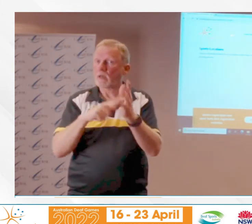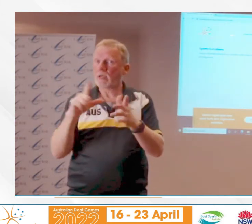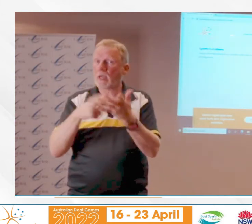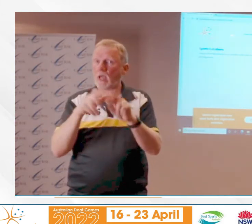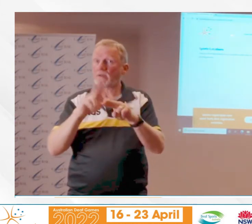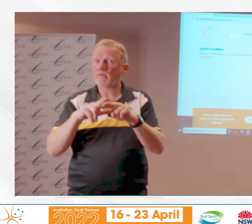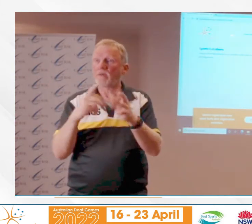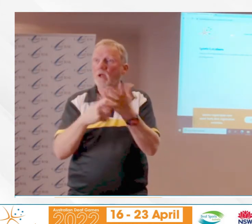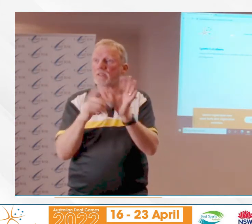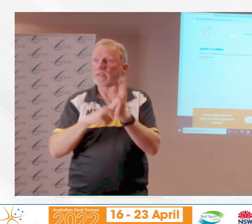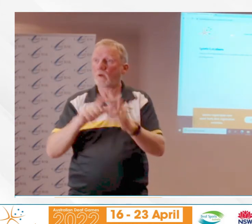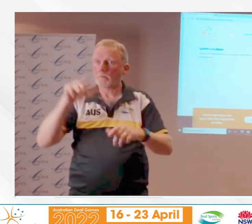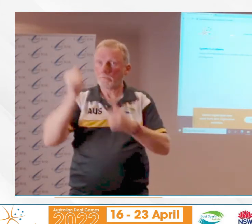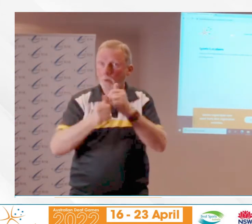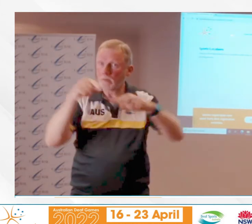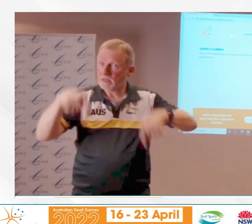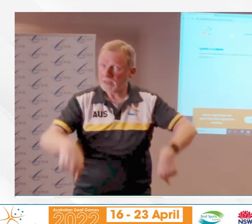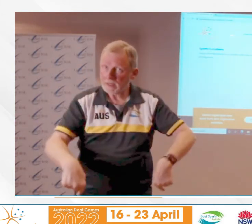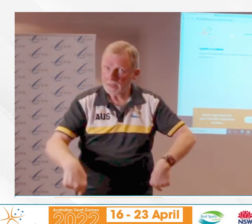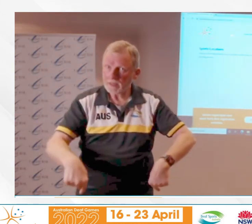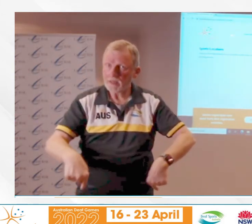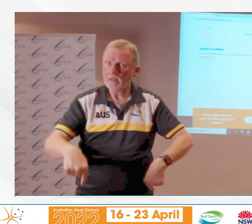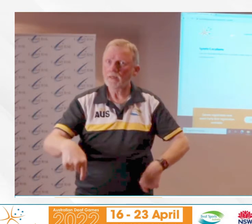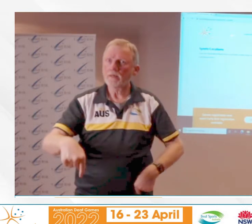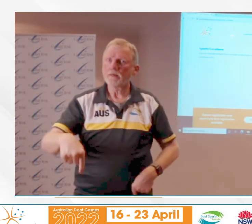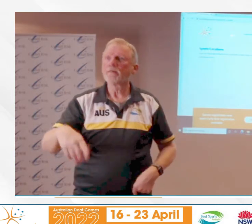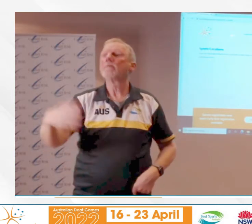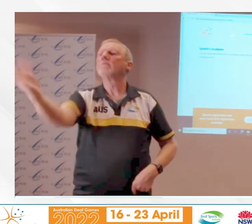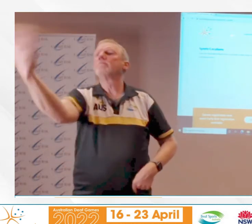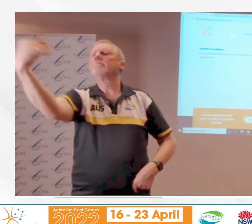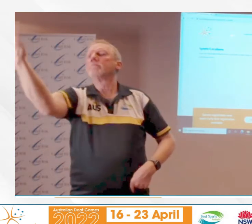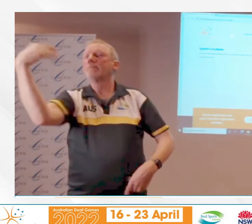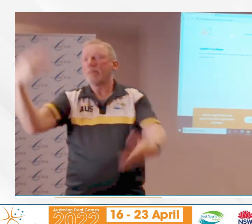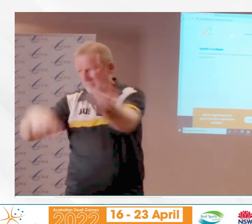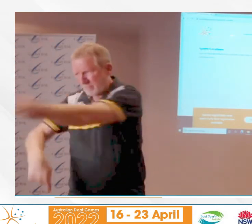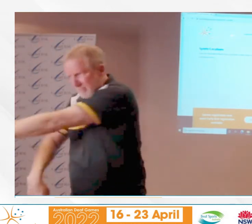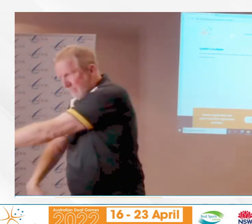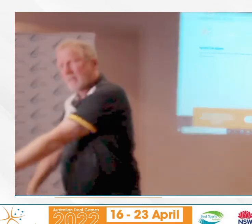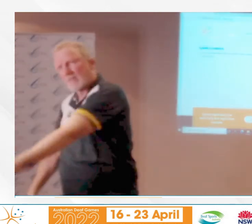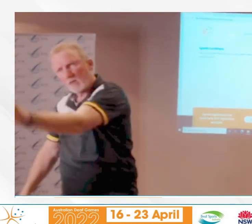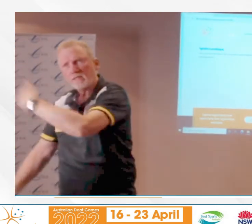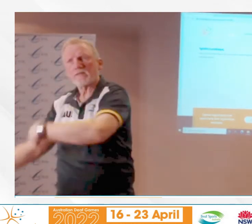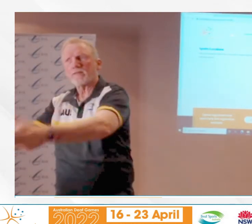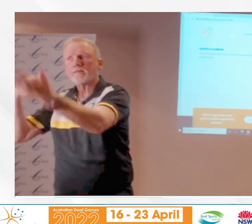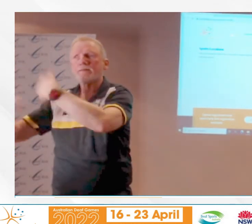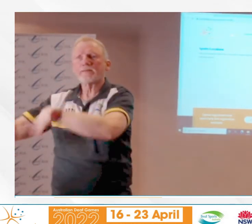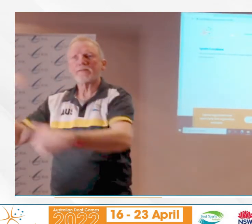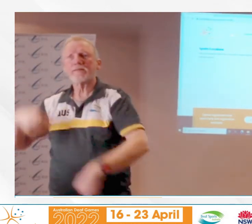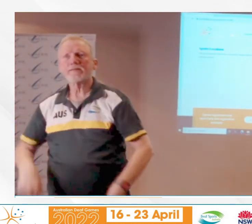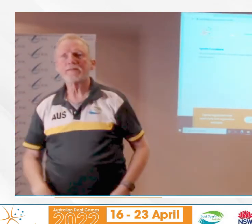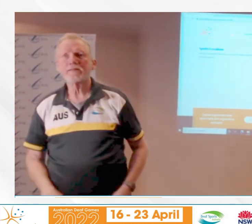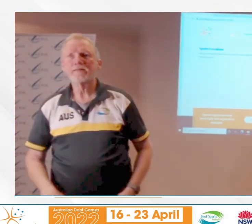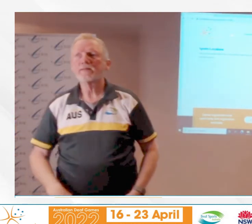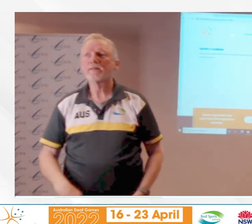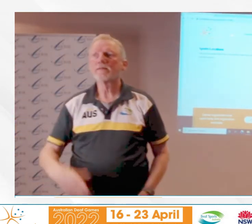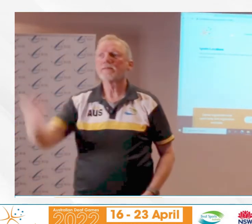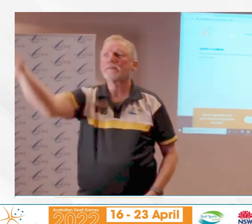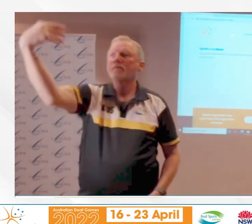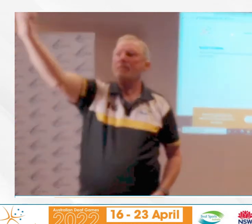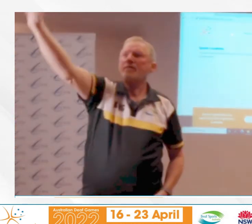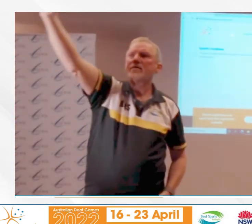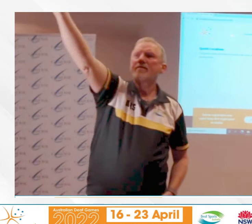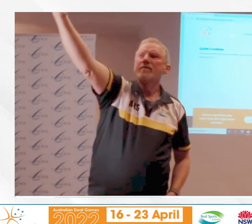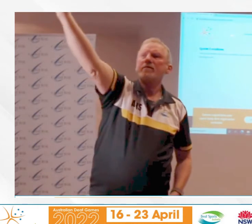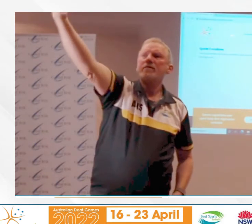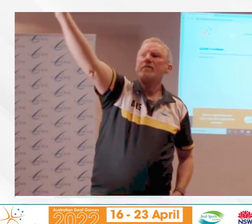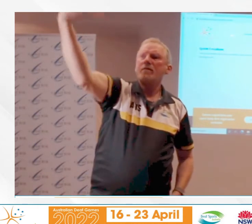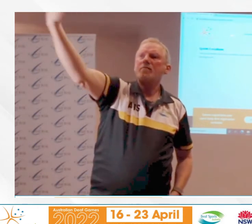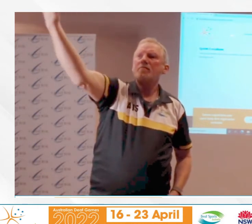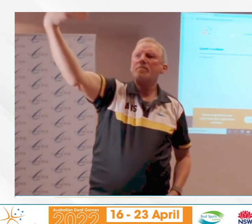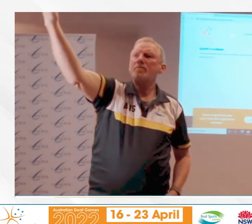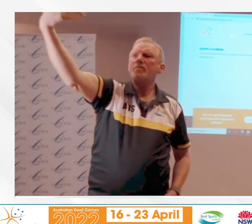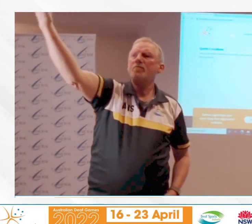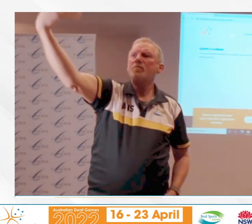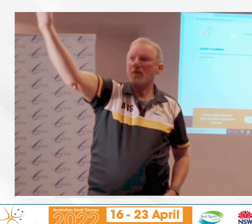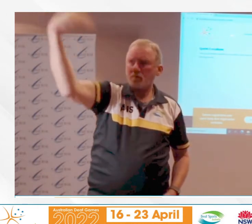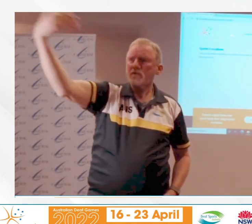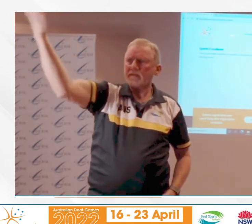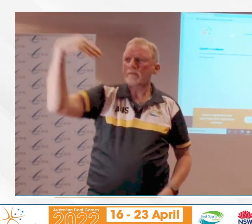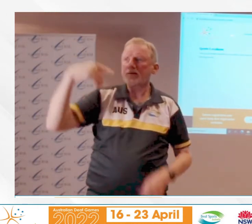visit is it for the socialize that is it here at the part of rsl come up and tell me